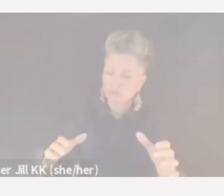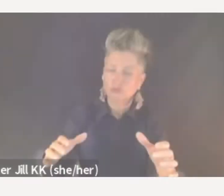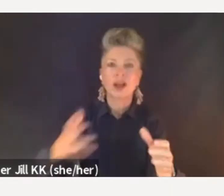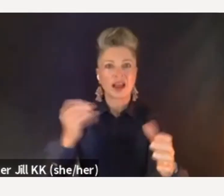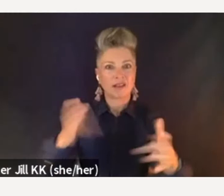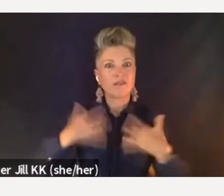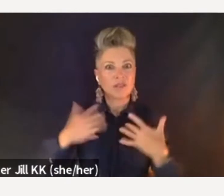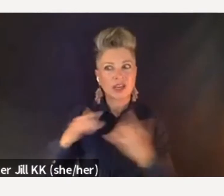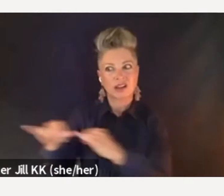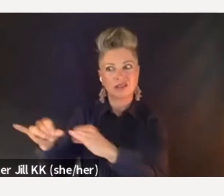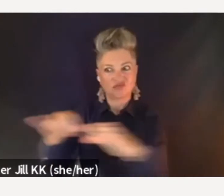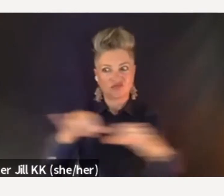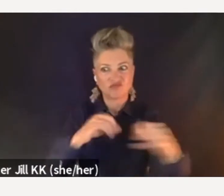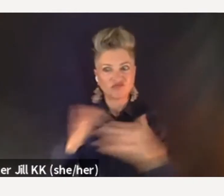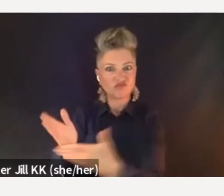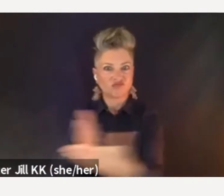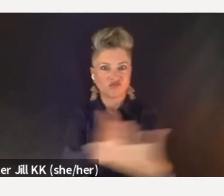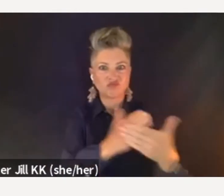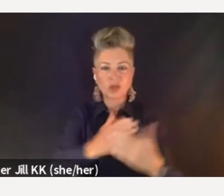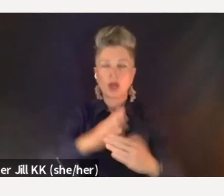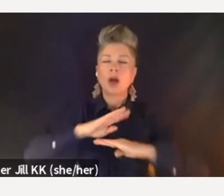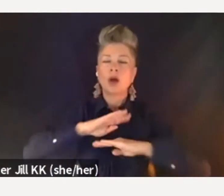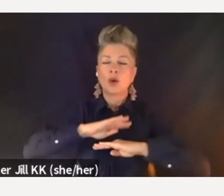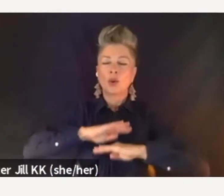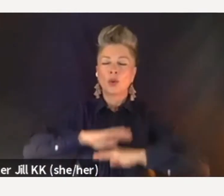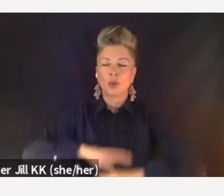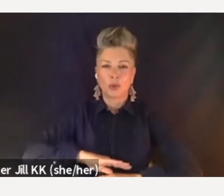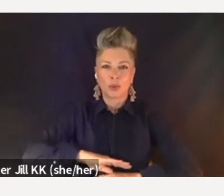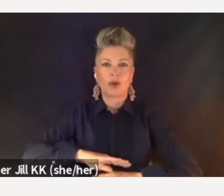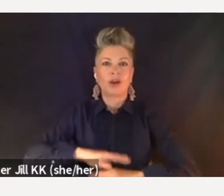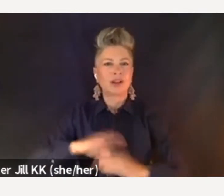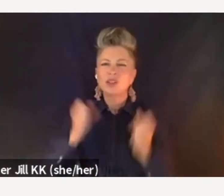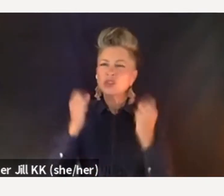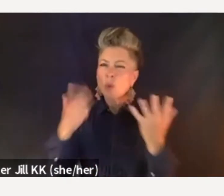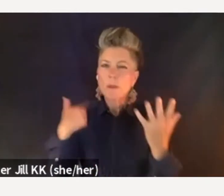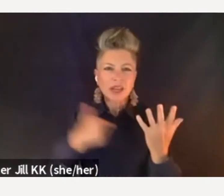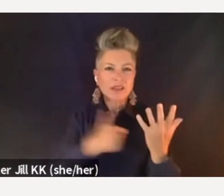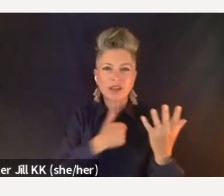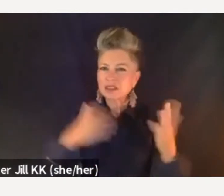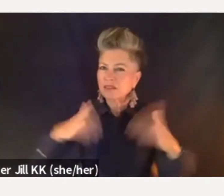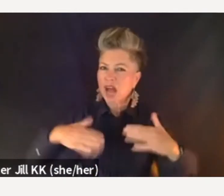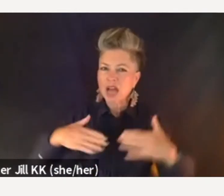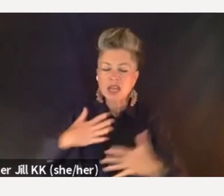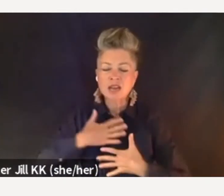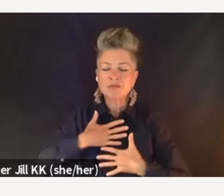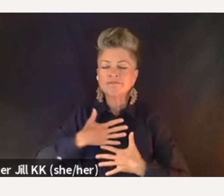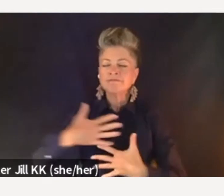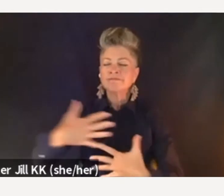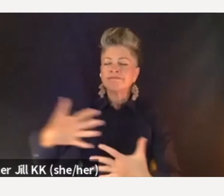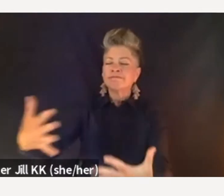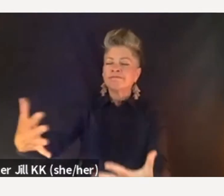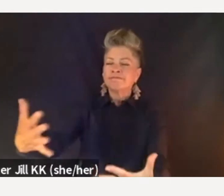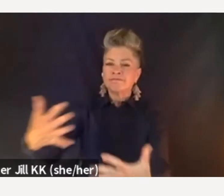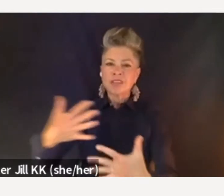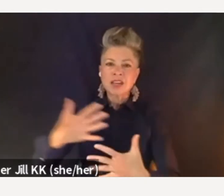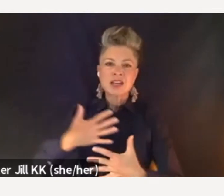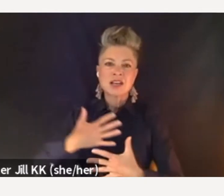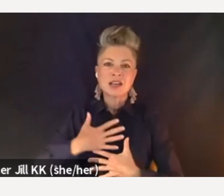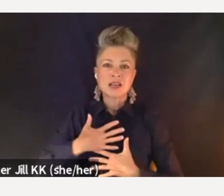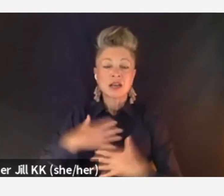For so many of us, we haven't breathed, like deep in our bones, in a year. Over a year. And I think